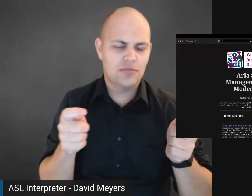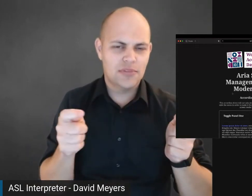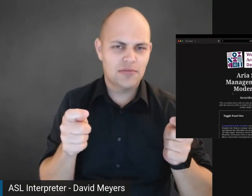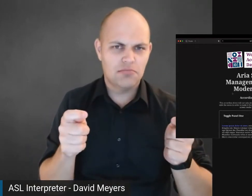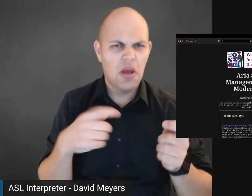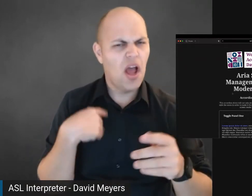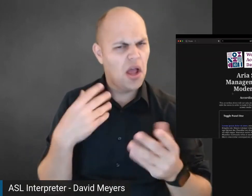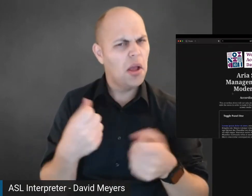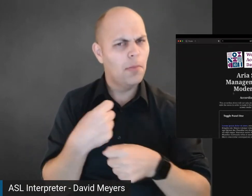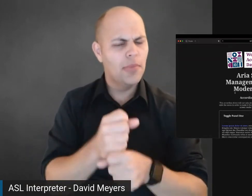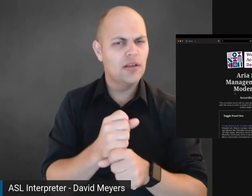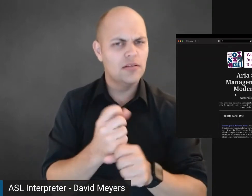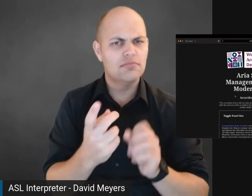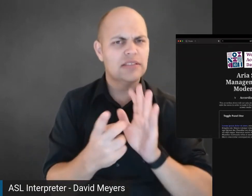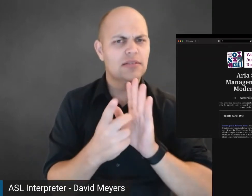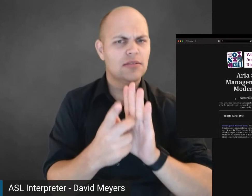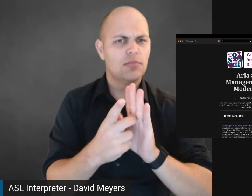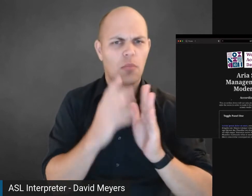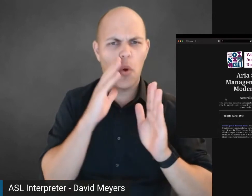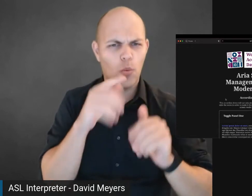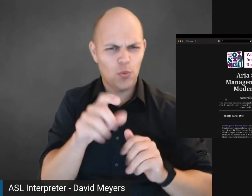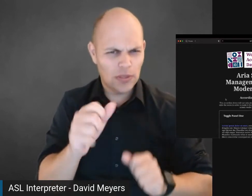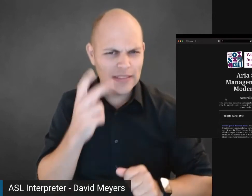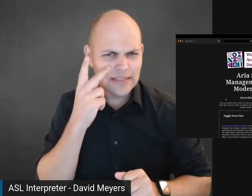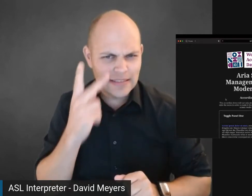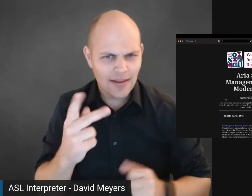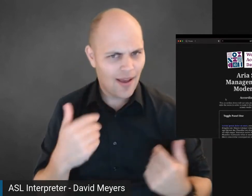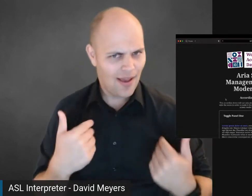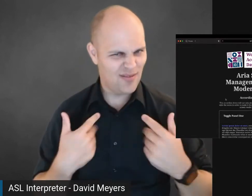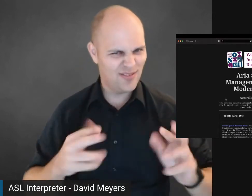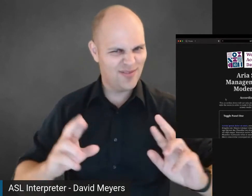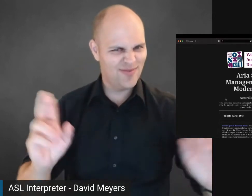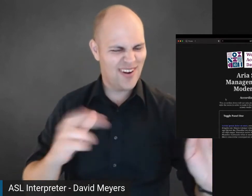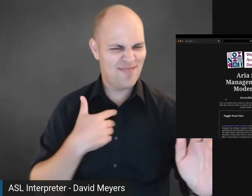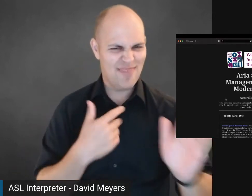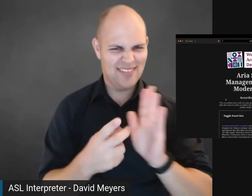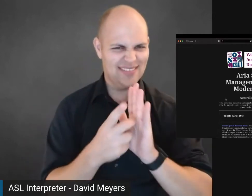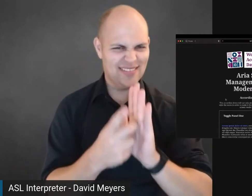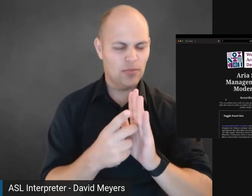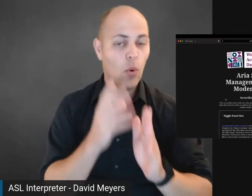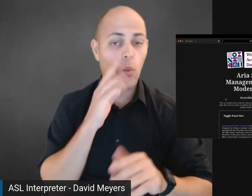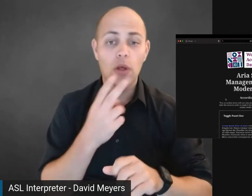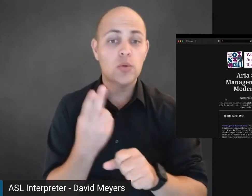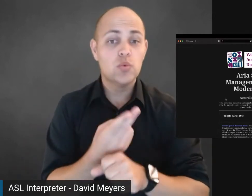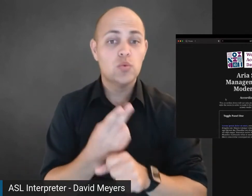I’ve got my accordion demo. And this accordion demo will use ARIA as we set state